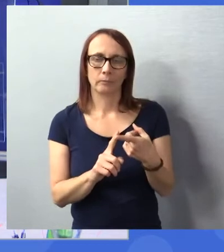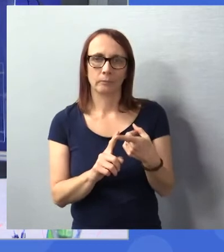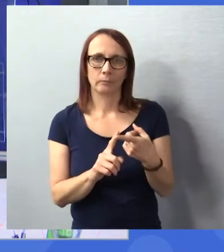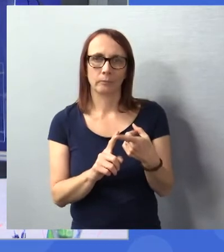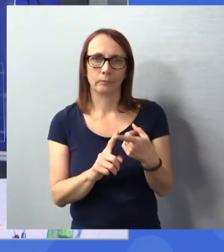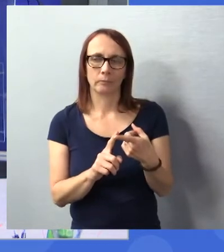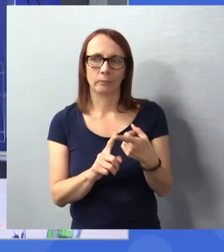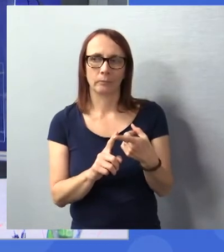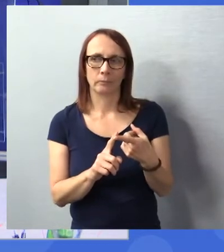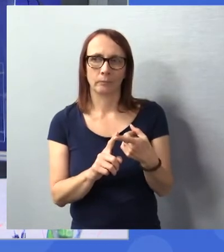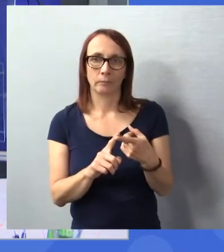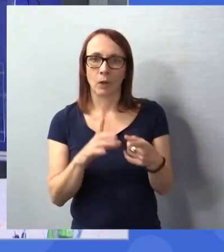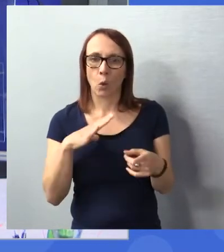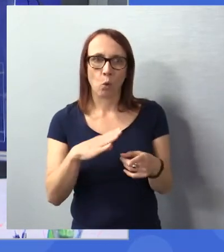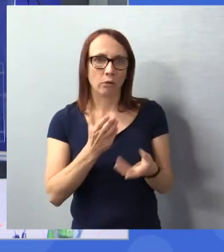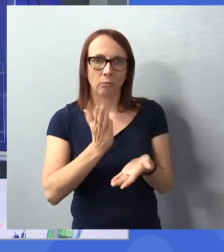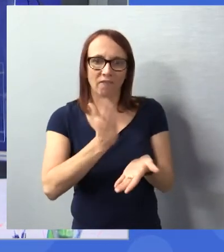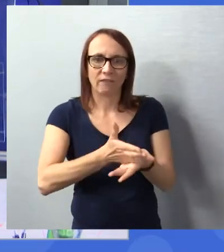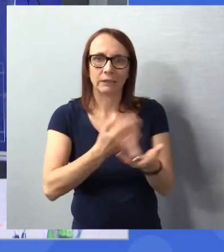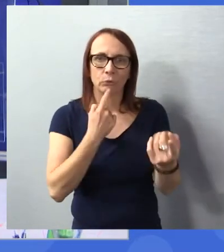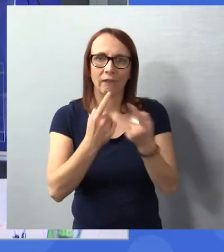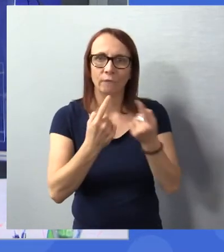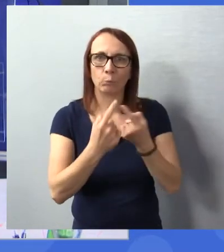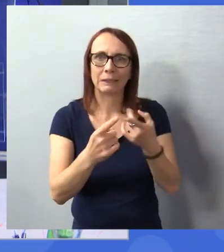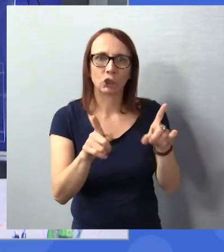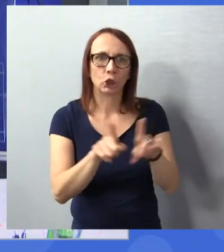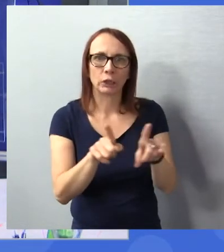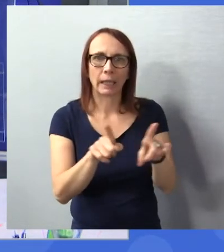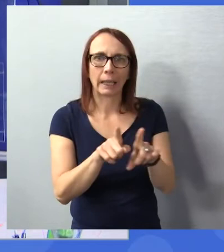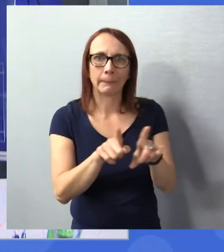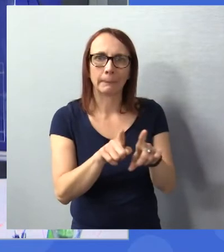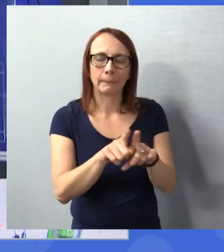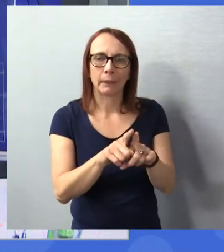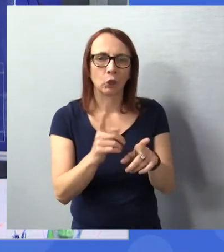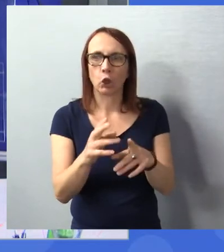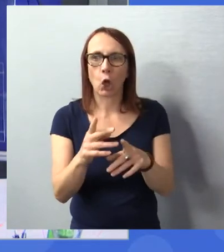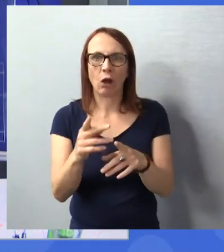access to facts about a situation and not allowing spin or agenda to dominate